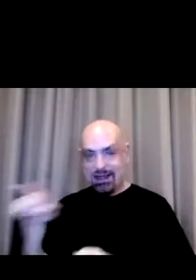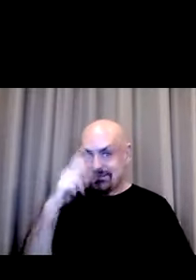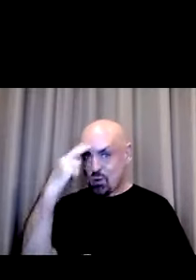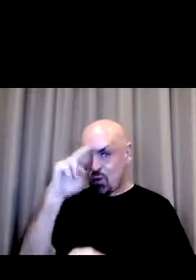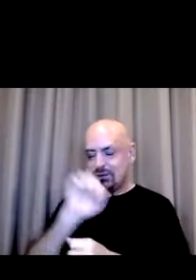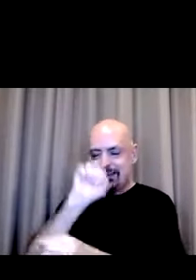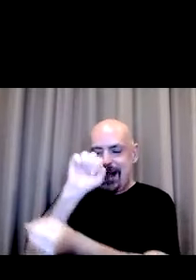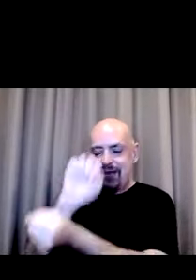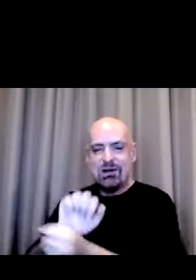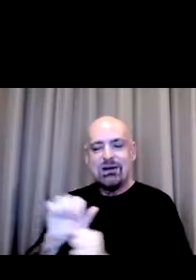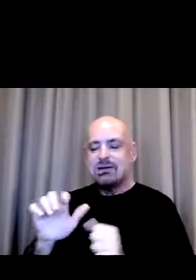On what principle